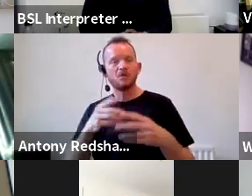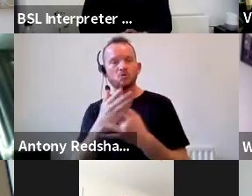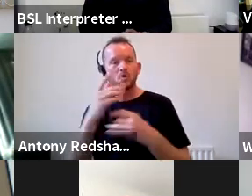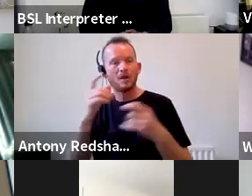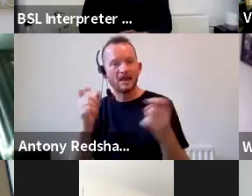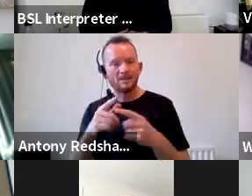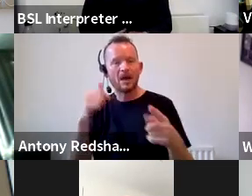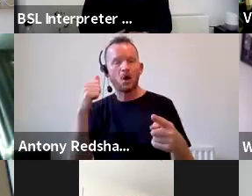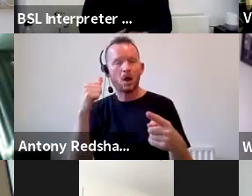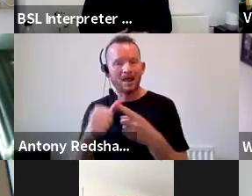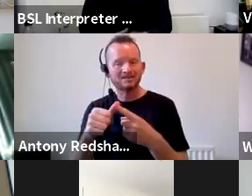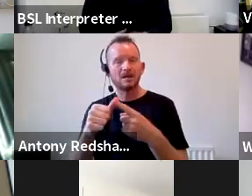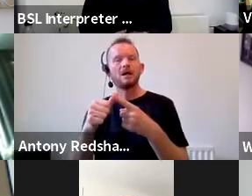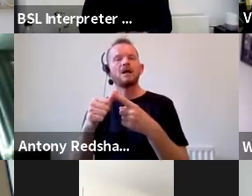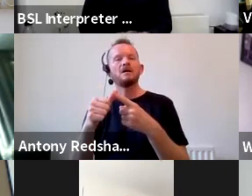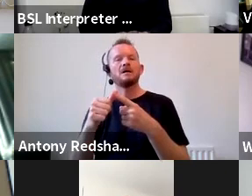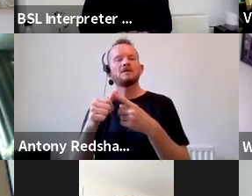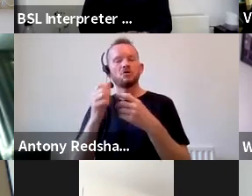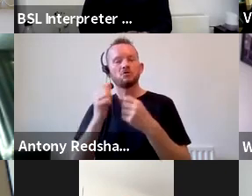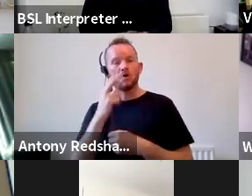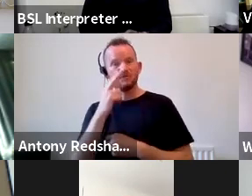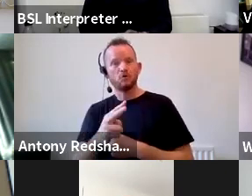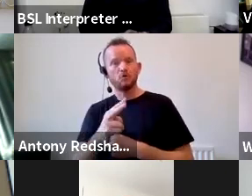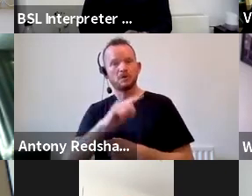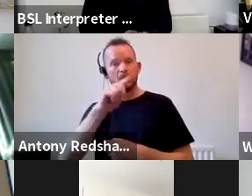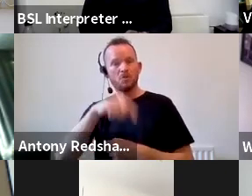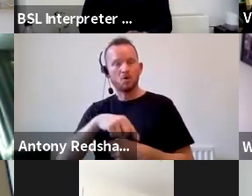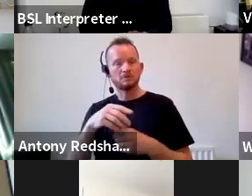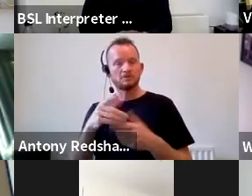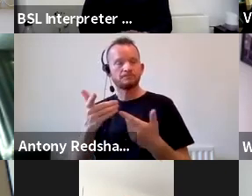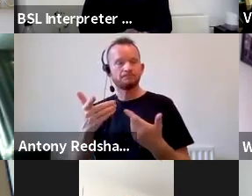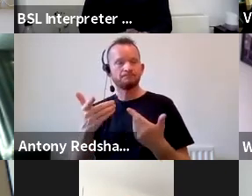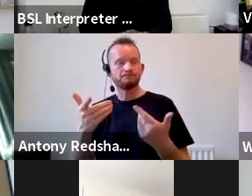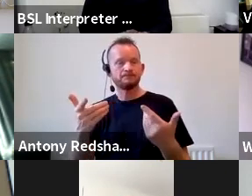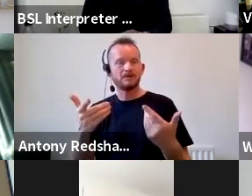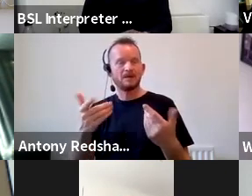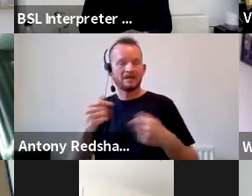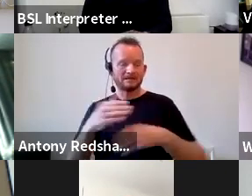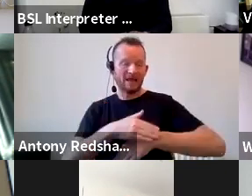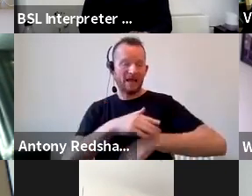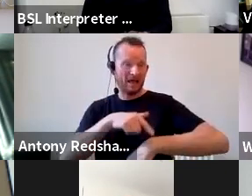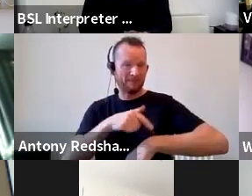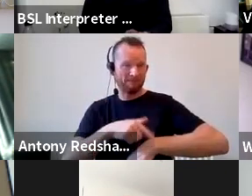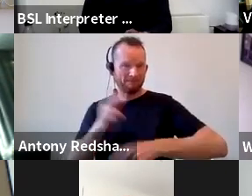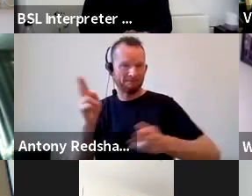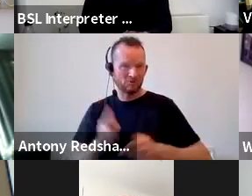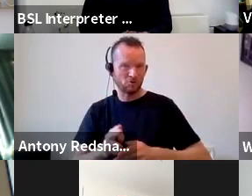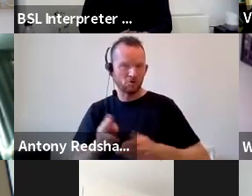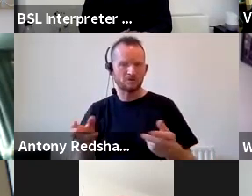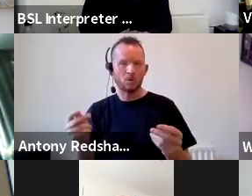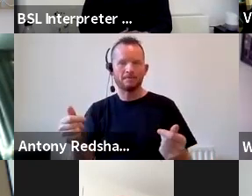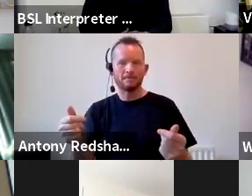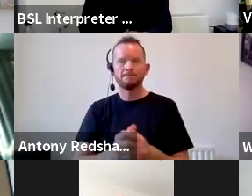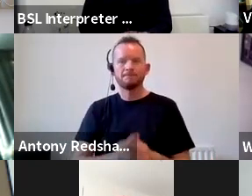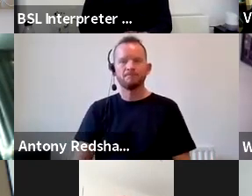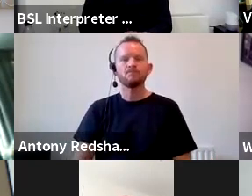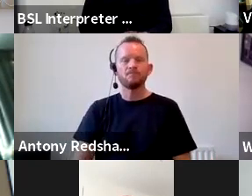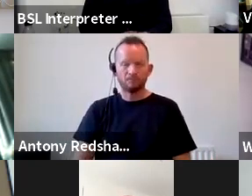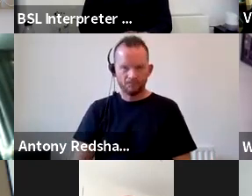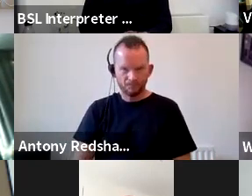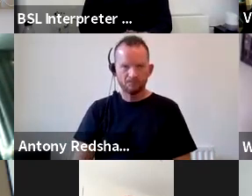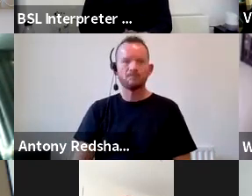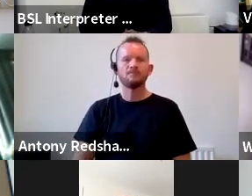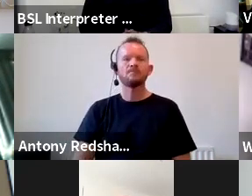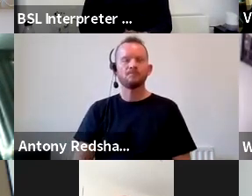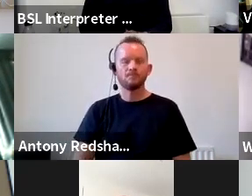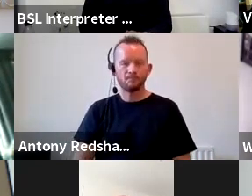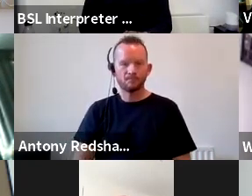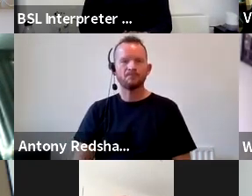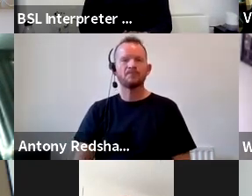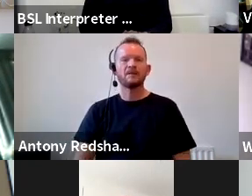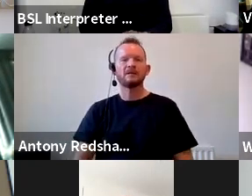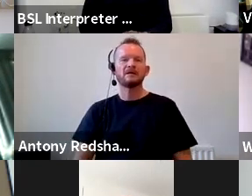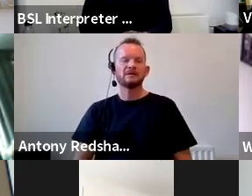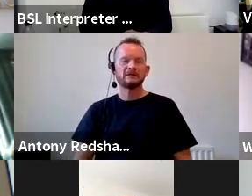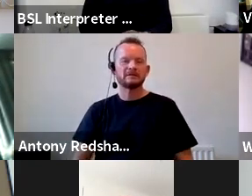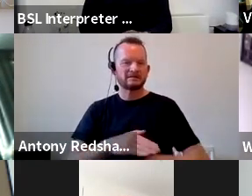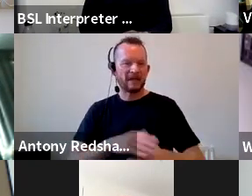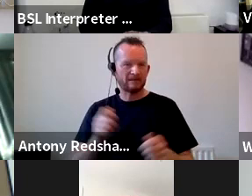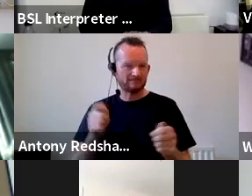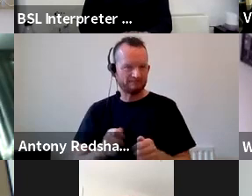Possibly by email or letter to get your opinions on those because obviously we've only got a short period of time if that's okay. And we can only fit so much in so much time.